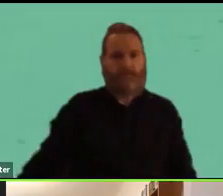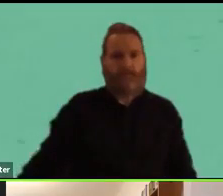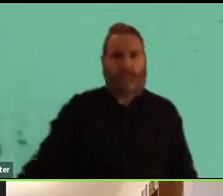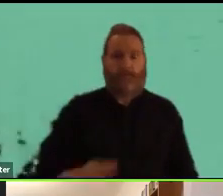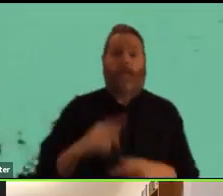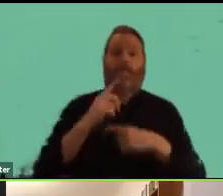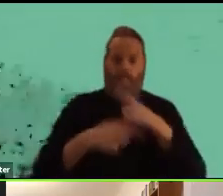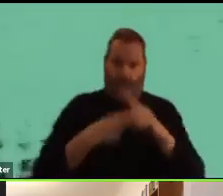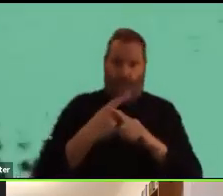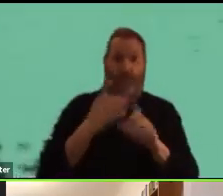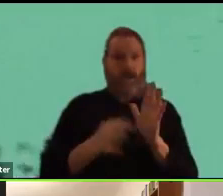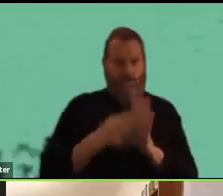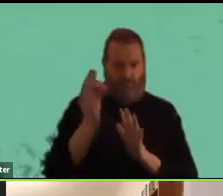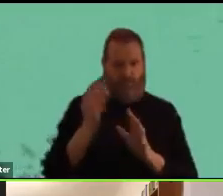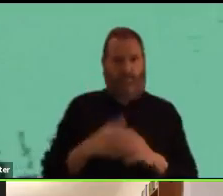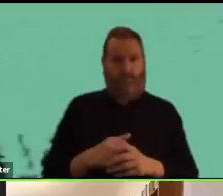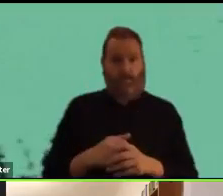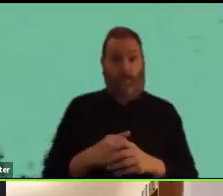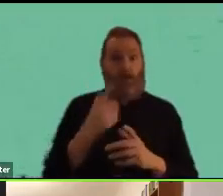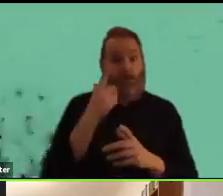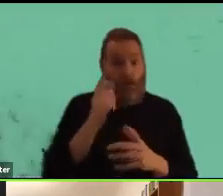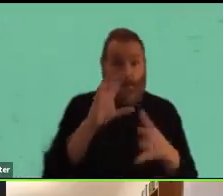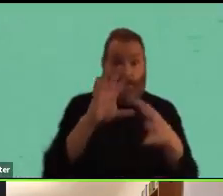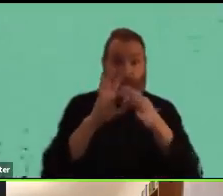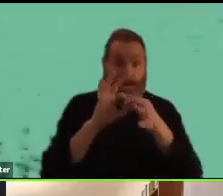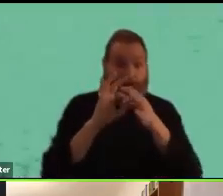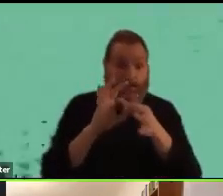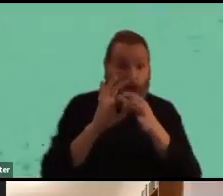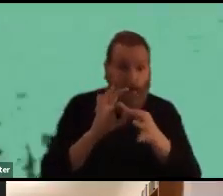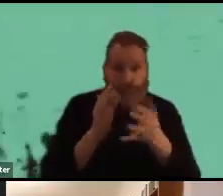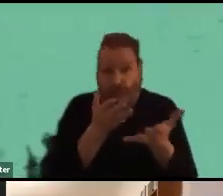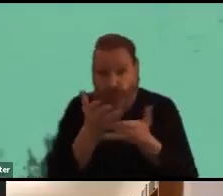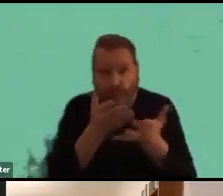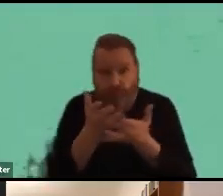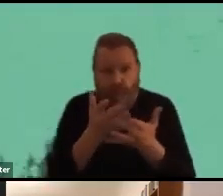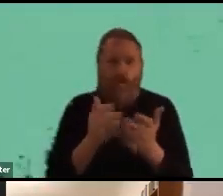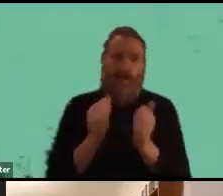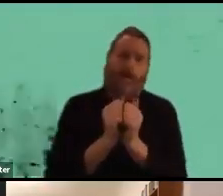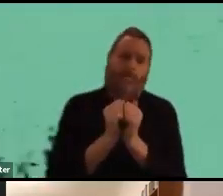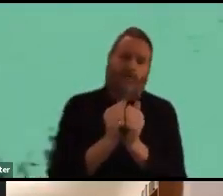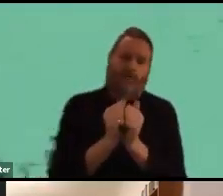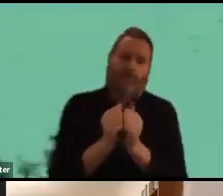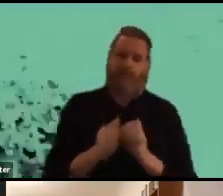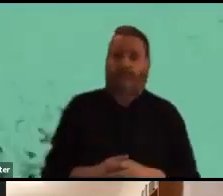and any way people can get involved do so to help okay thank you very much Mark and I think that's